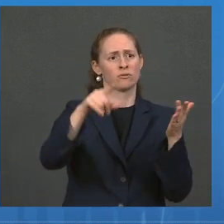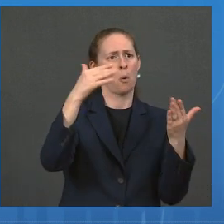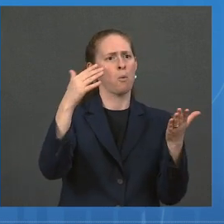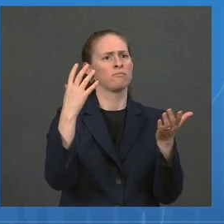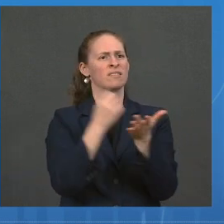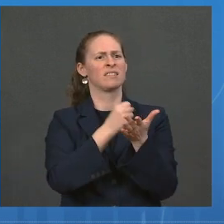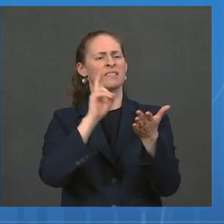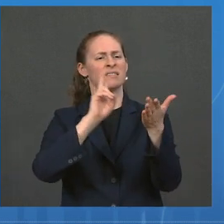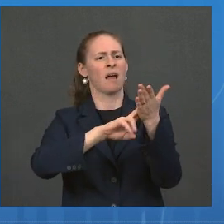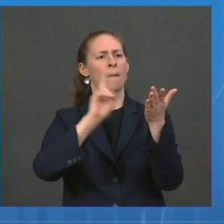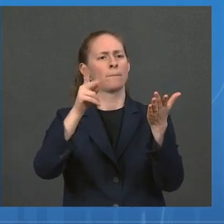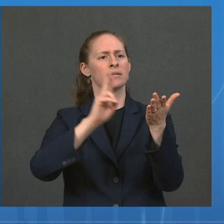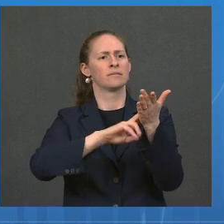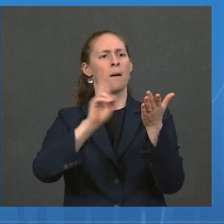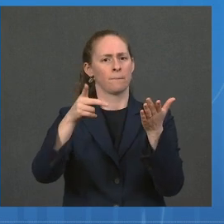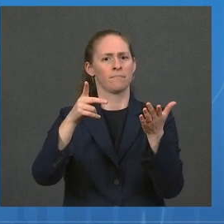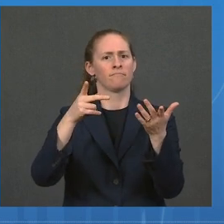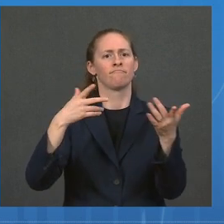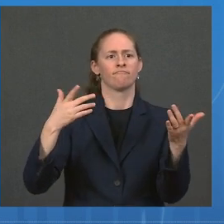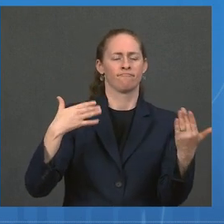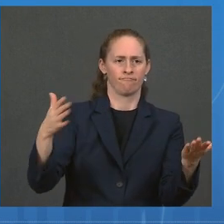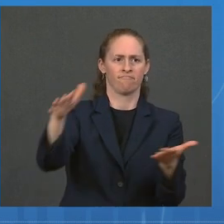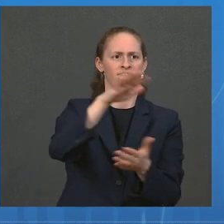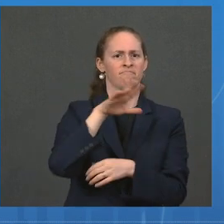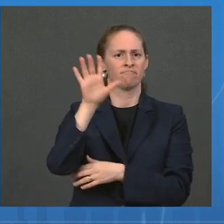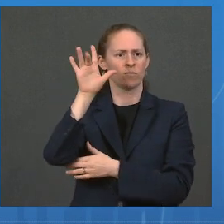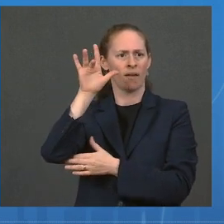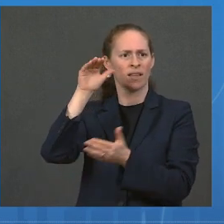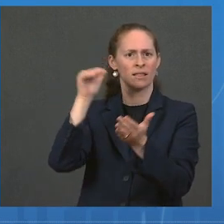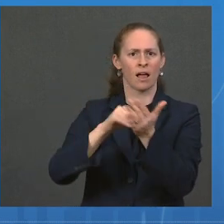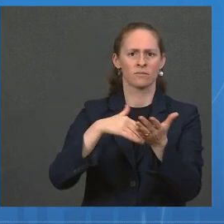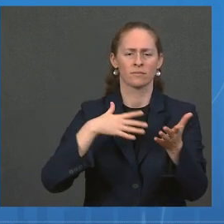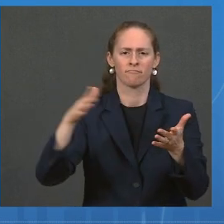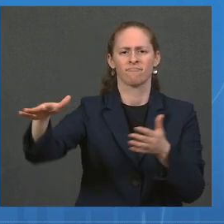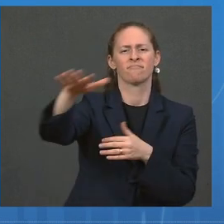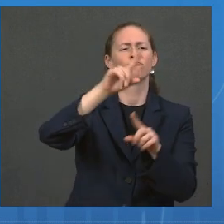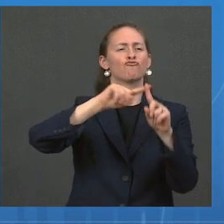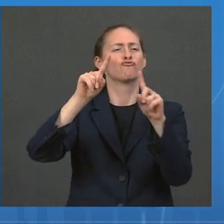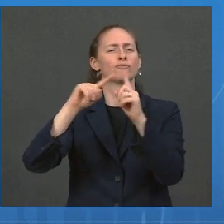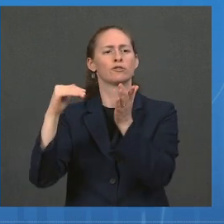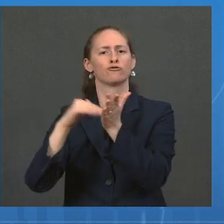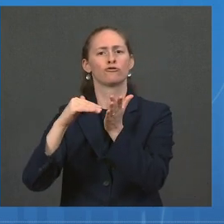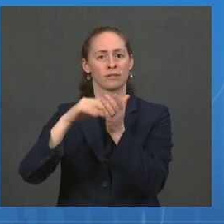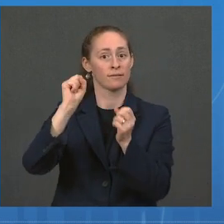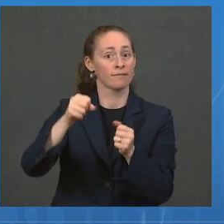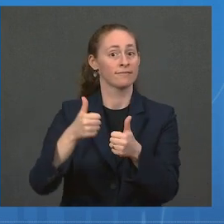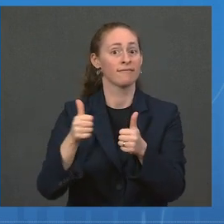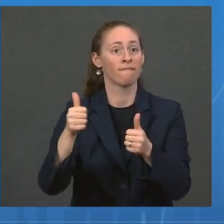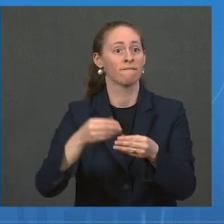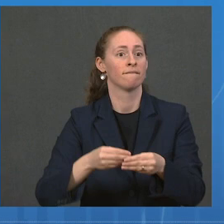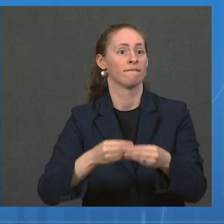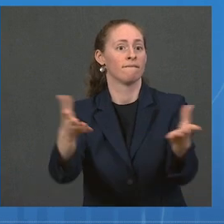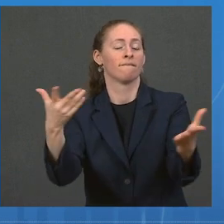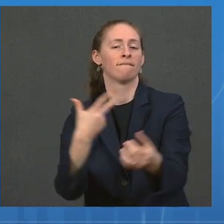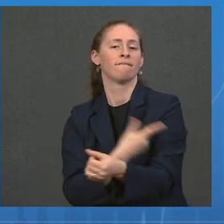and other primary care providers to administer vaccines. And we're working with states and localities to enroll more.